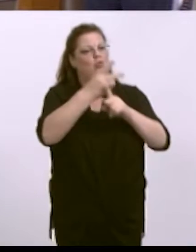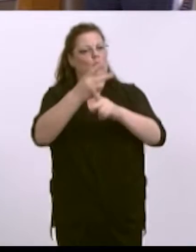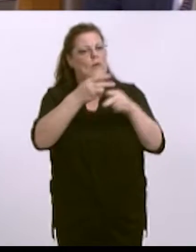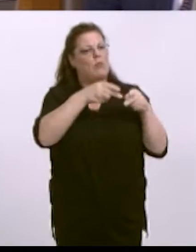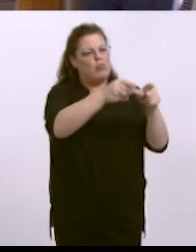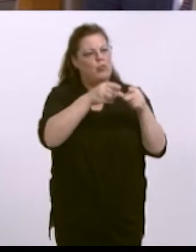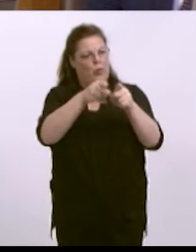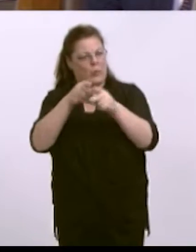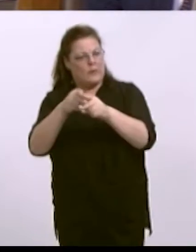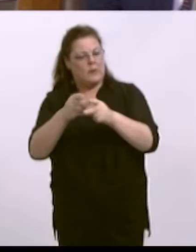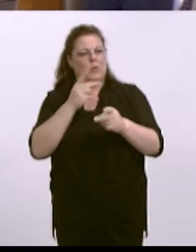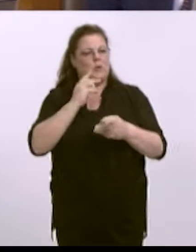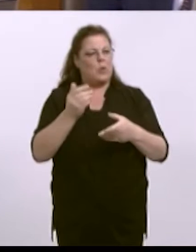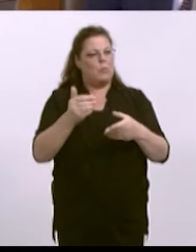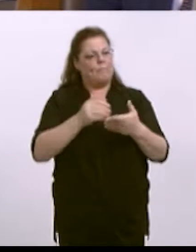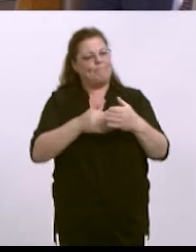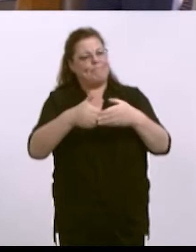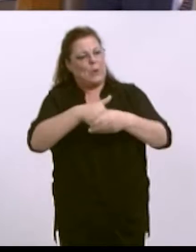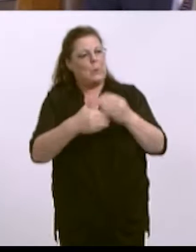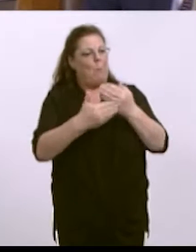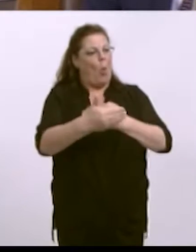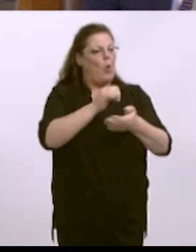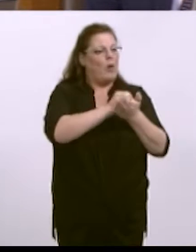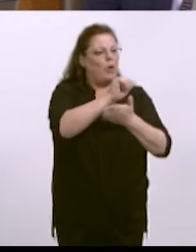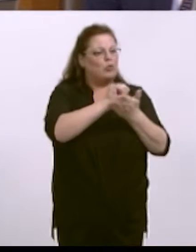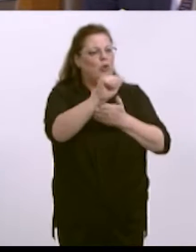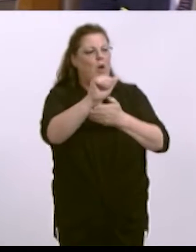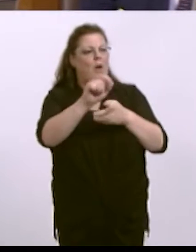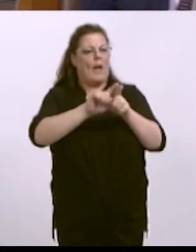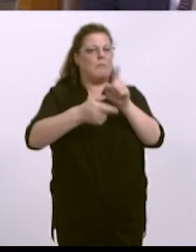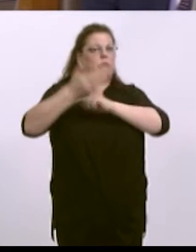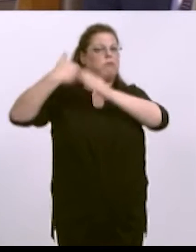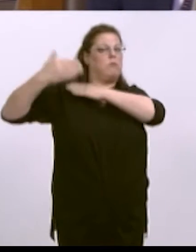to do more to promote culture and heritage attractions along the A55, in order, of course,